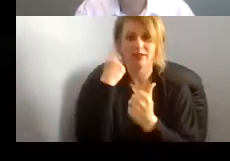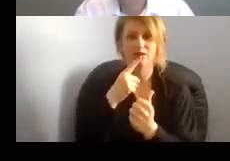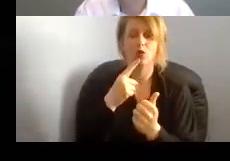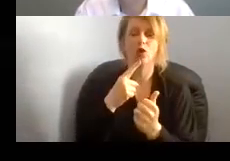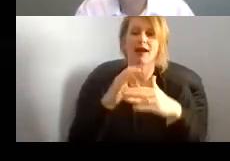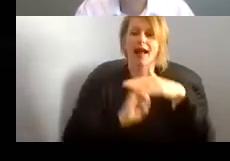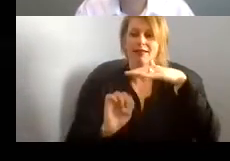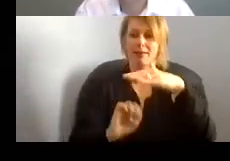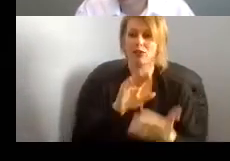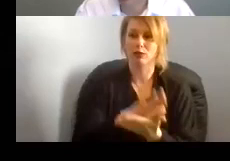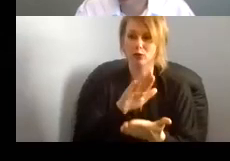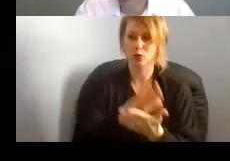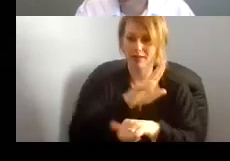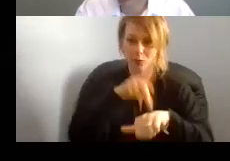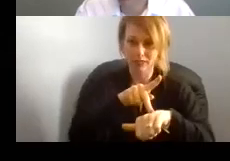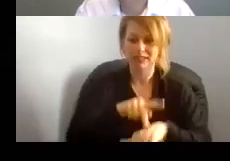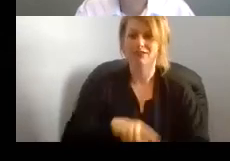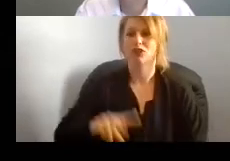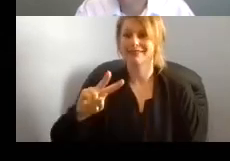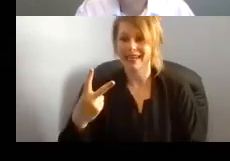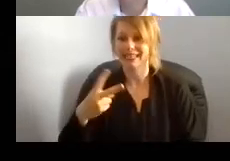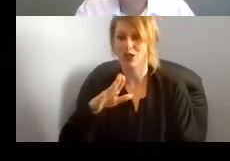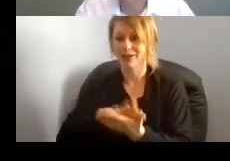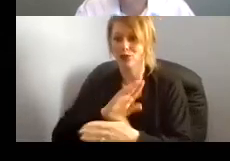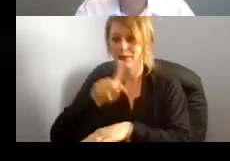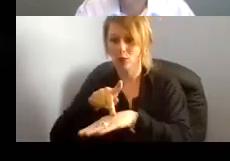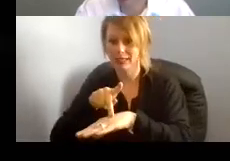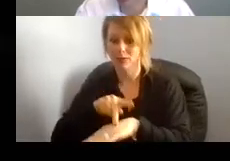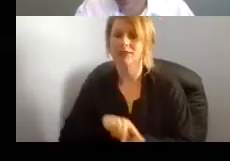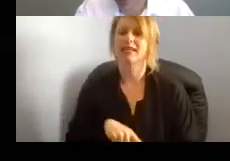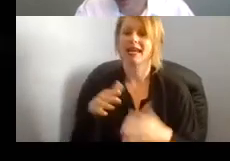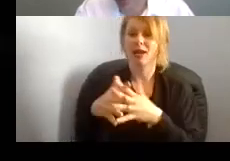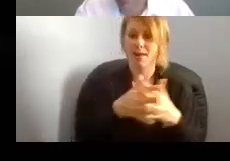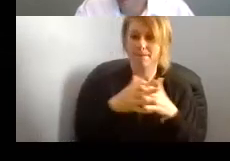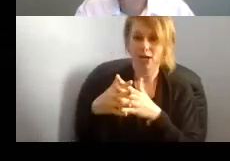the National Association for Secondary School Principals, and the American Federation of School Administrators.